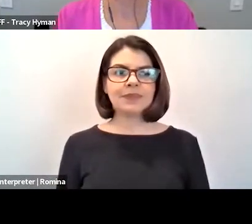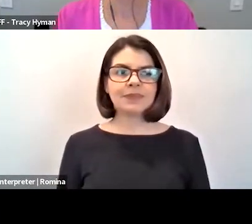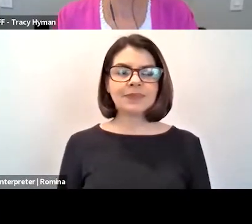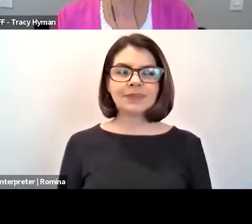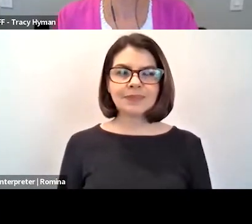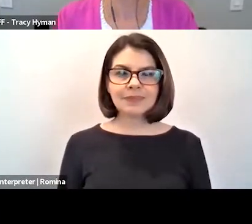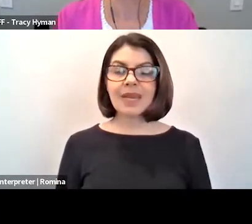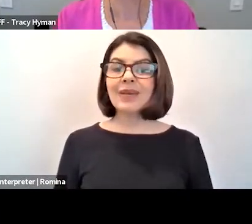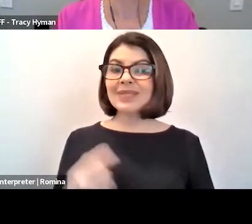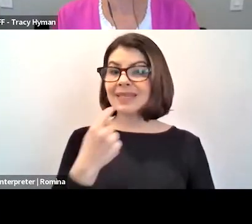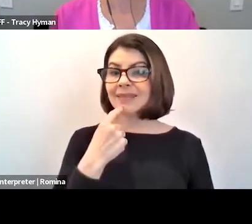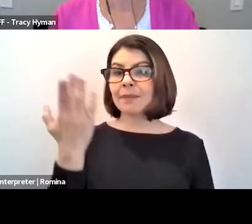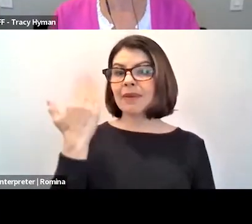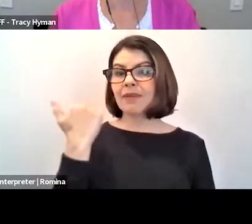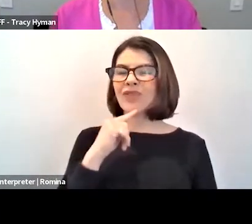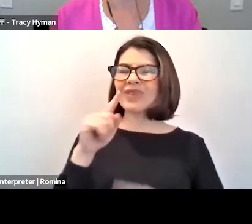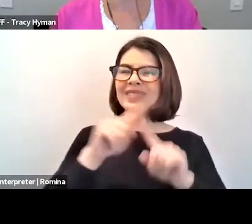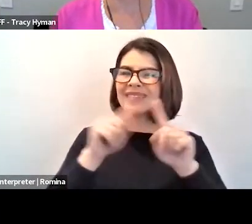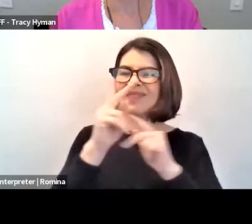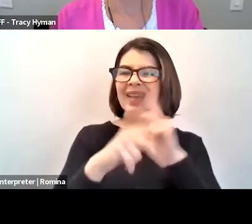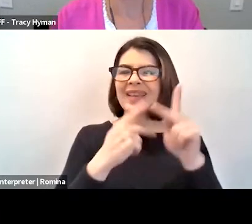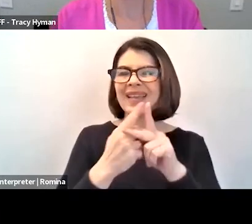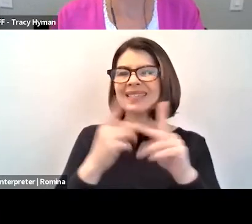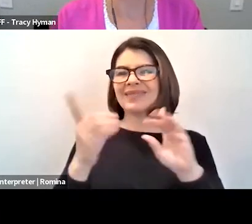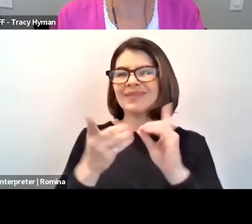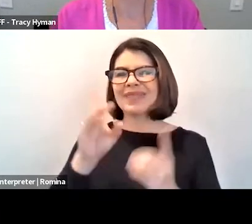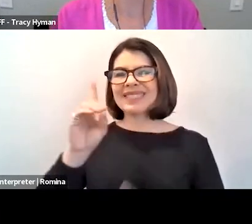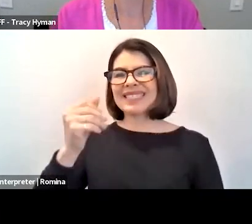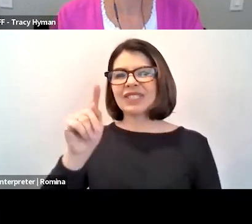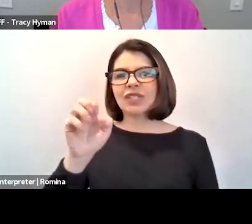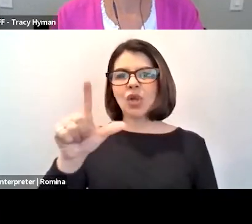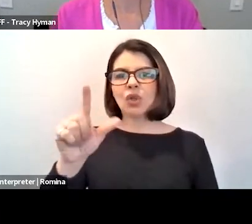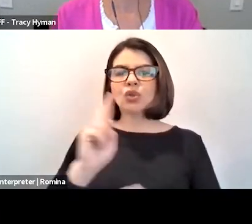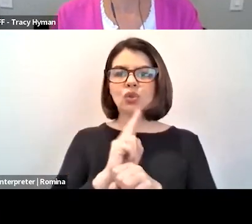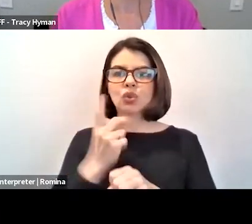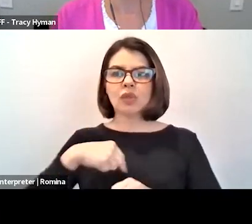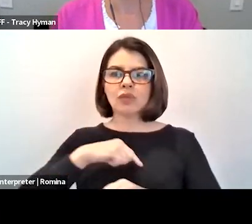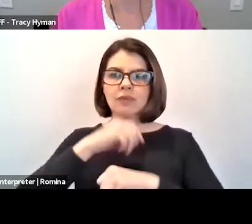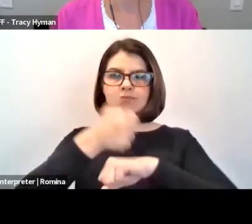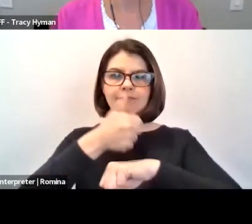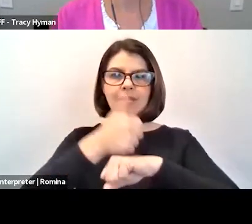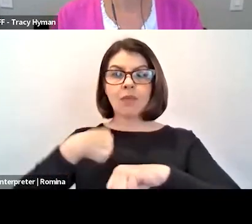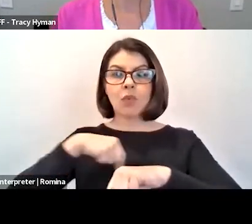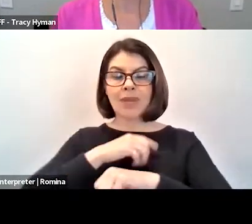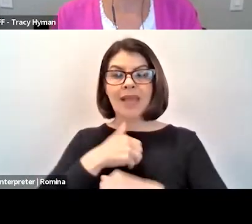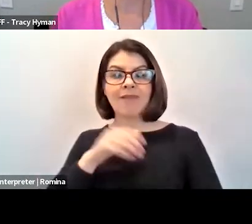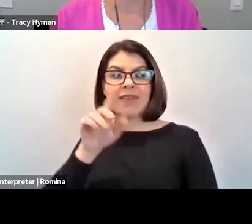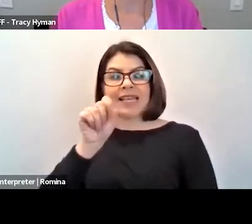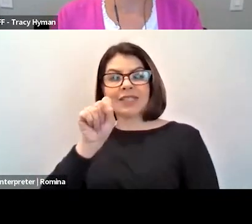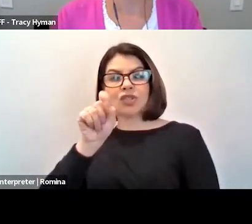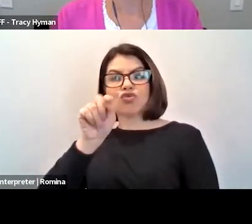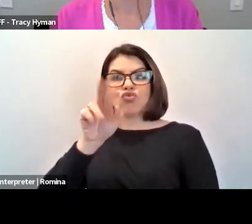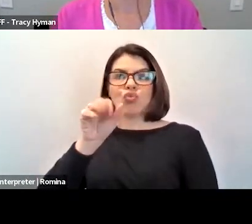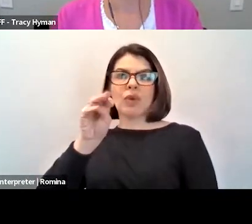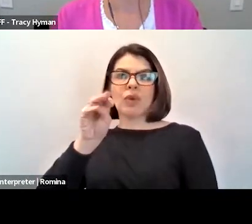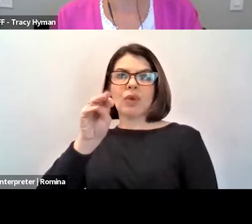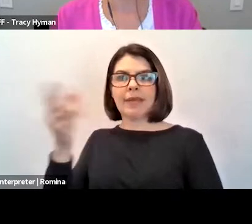Now, as I said, there are different types of digital use categories that we've created. We have streaming, which is where you're watching